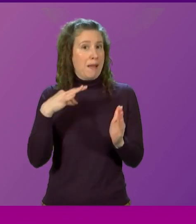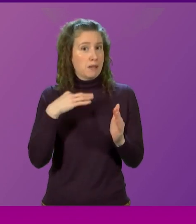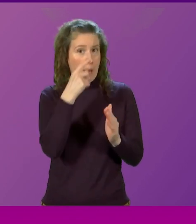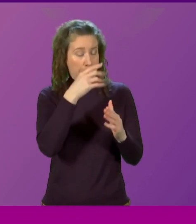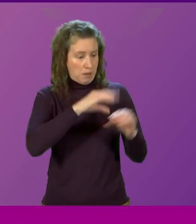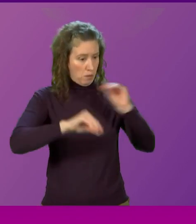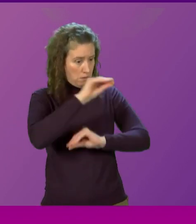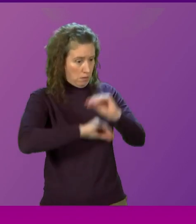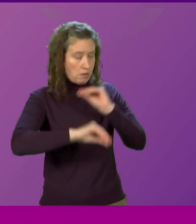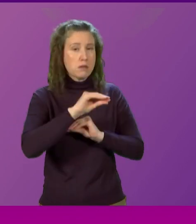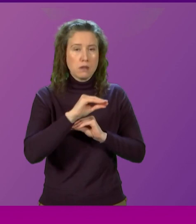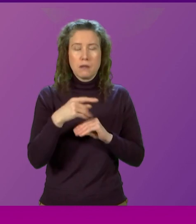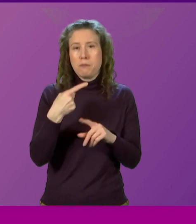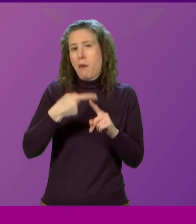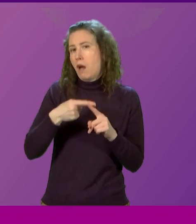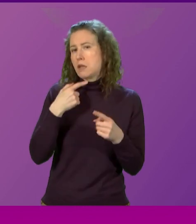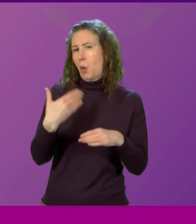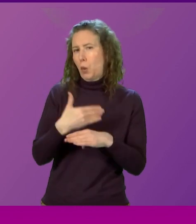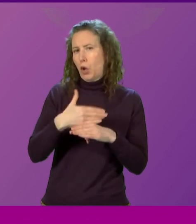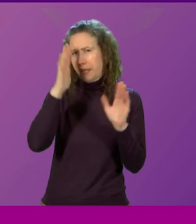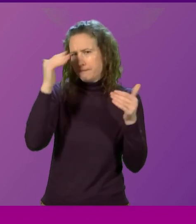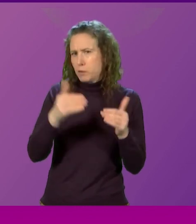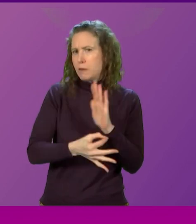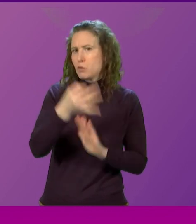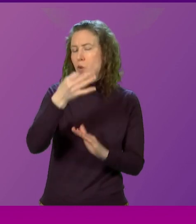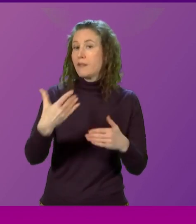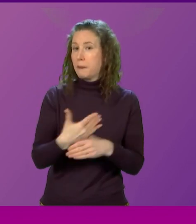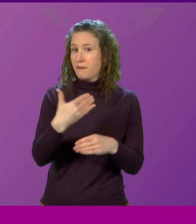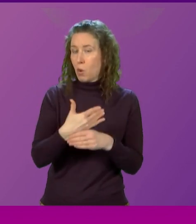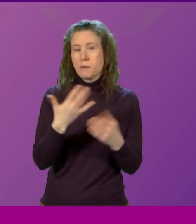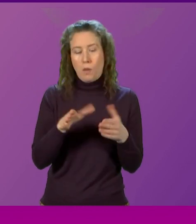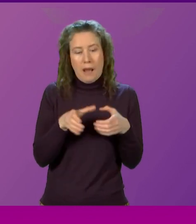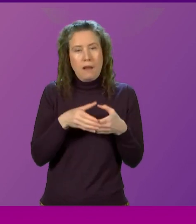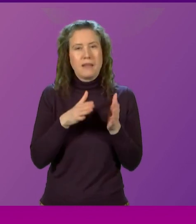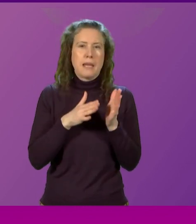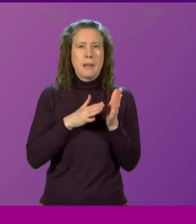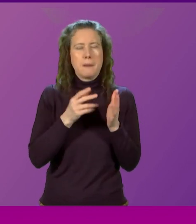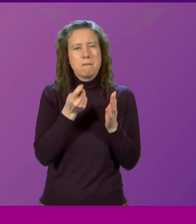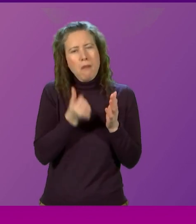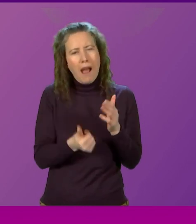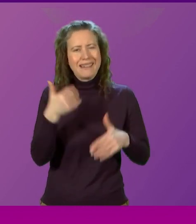It is also working to improve performance in the minor injuries flow for patients who